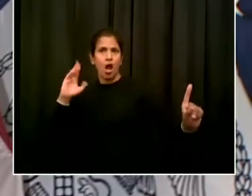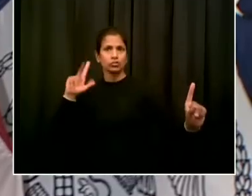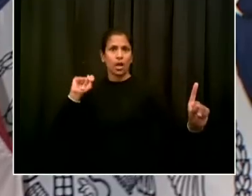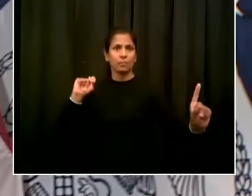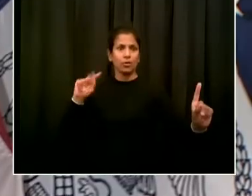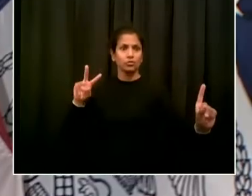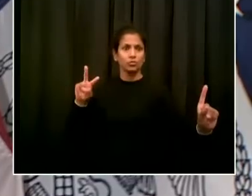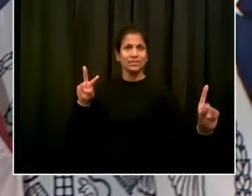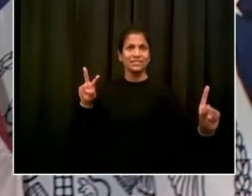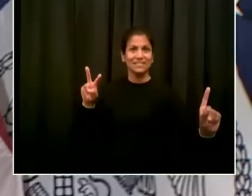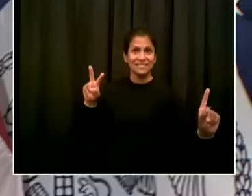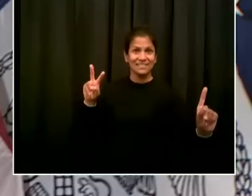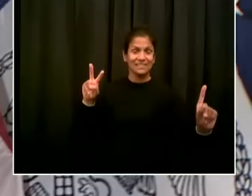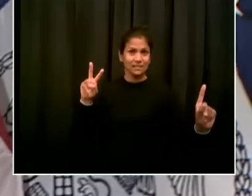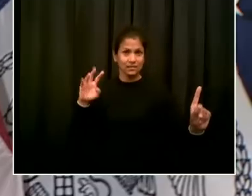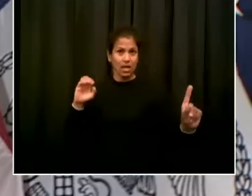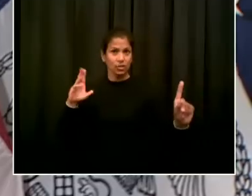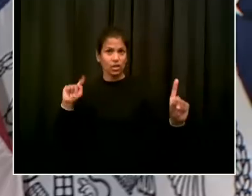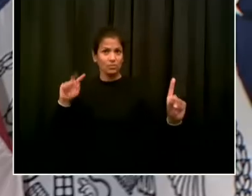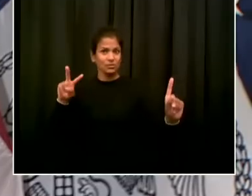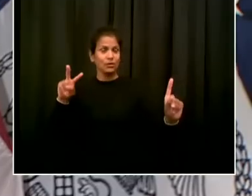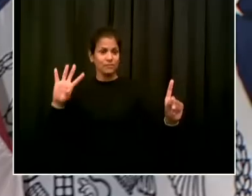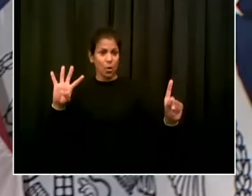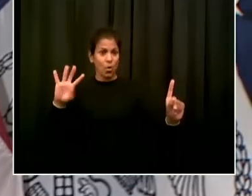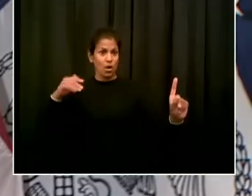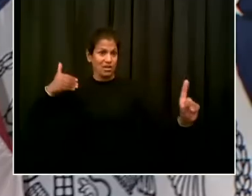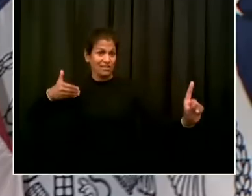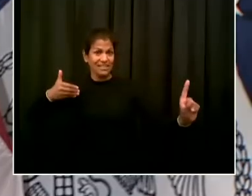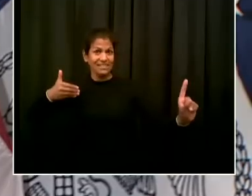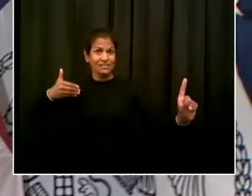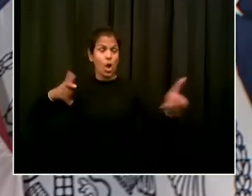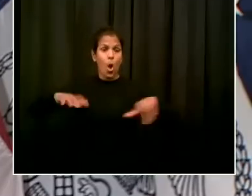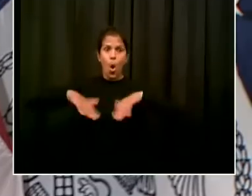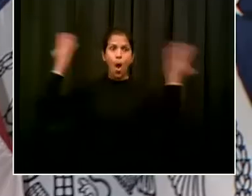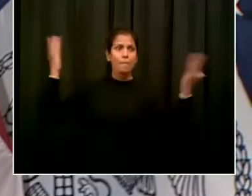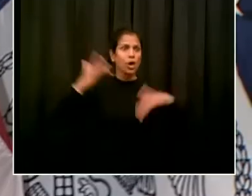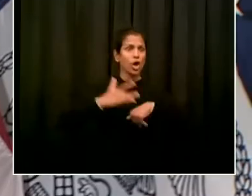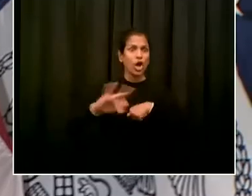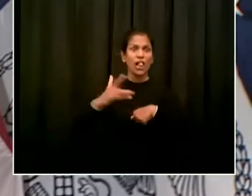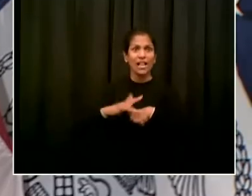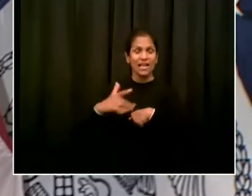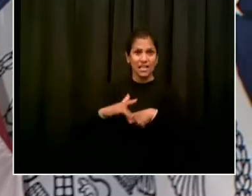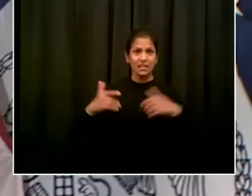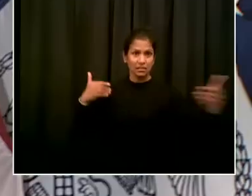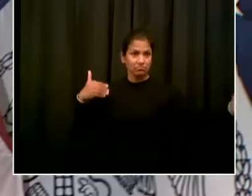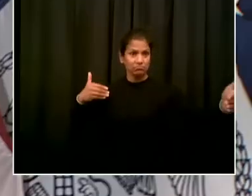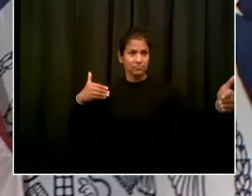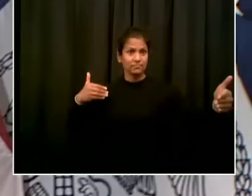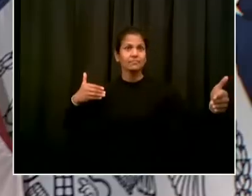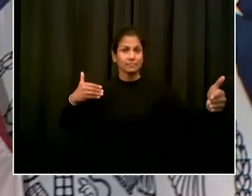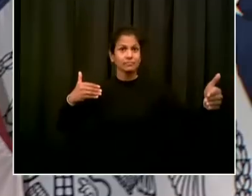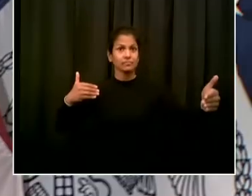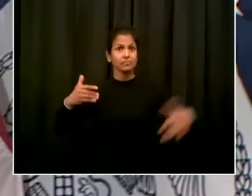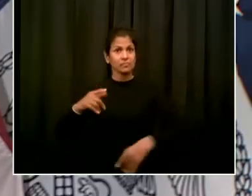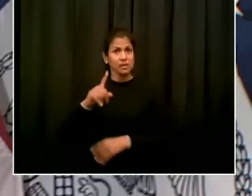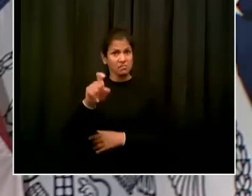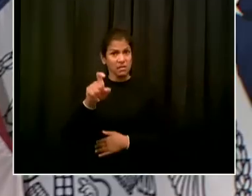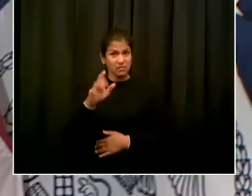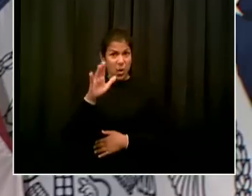BALANCE. SO, IF THE SHUTDOWN OF THE HOT ZOZONES CCNTOIIUENS PAST THE TWO WEEK PERIOD, WILL